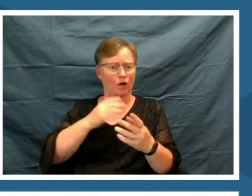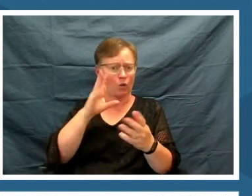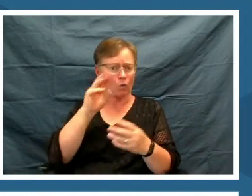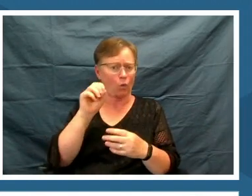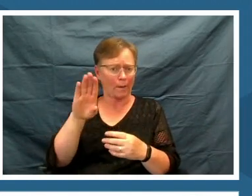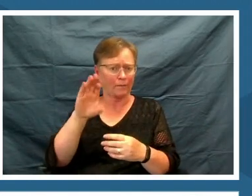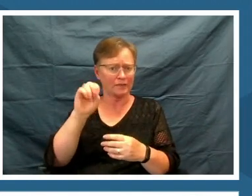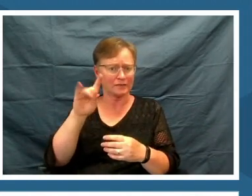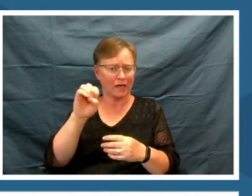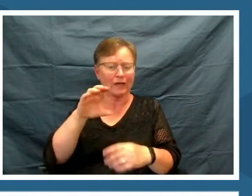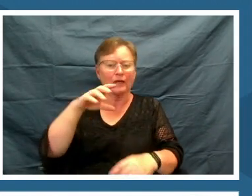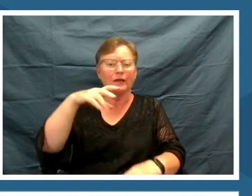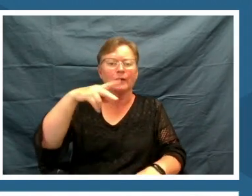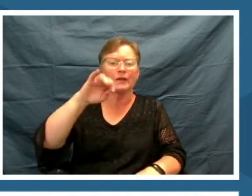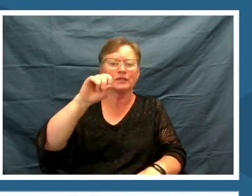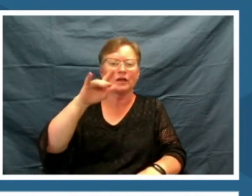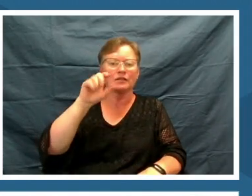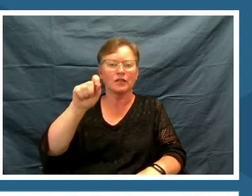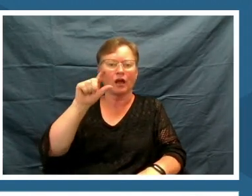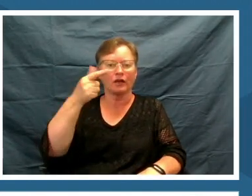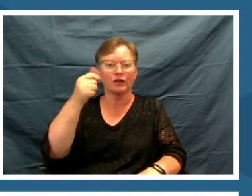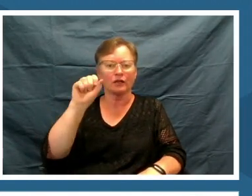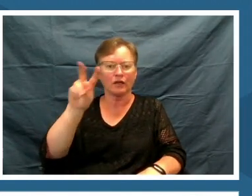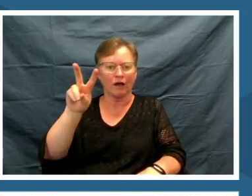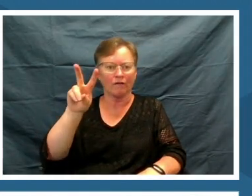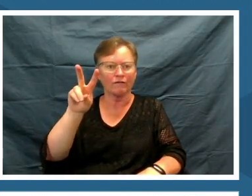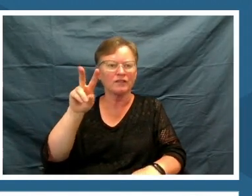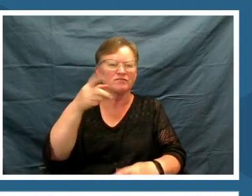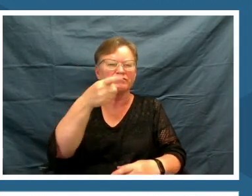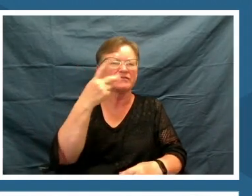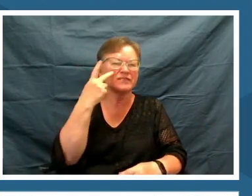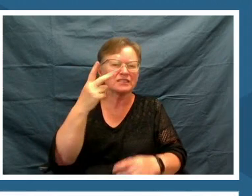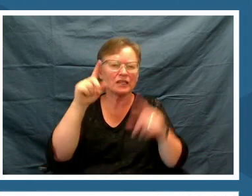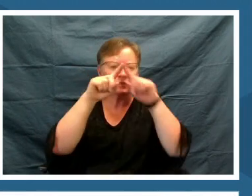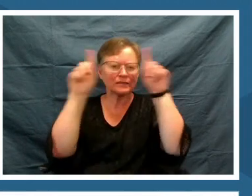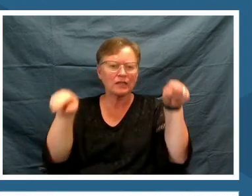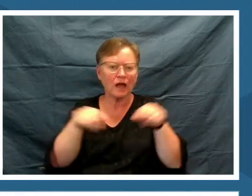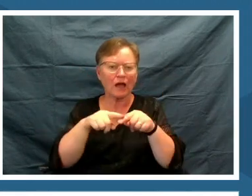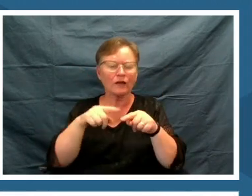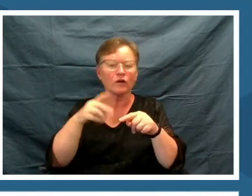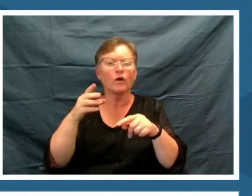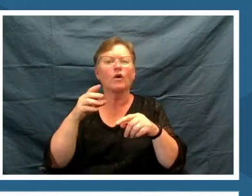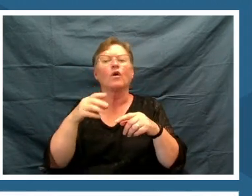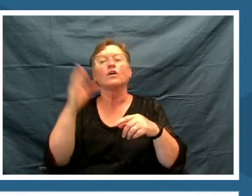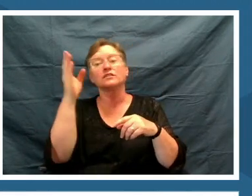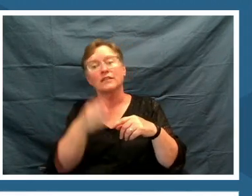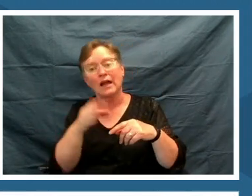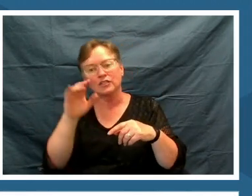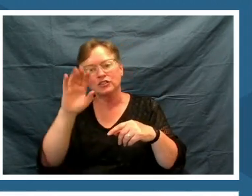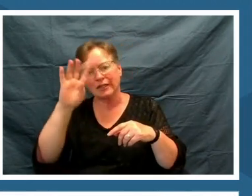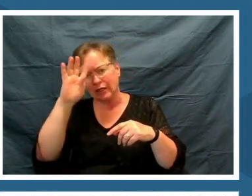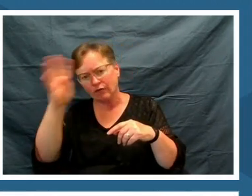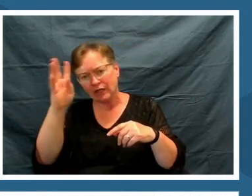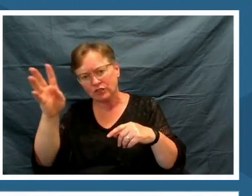kids pages or forward slash innovation to learn about all the wonderful